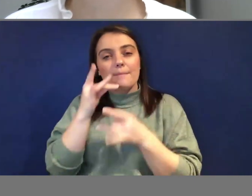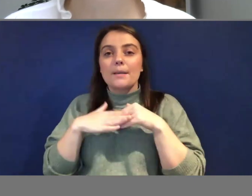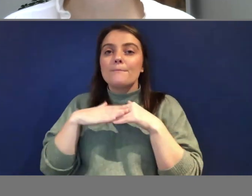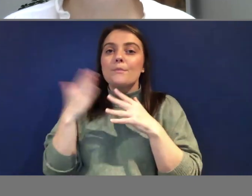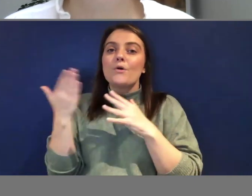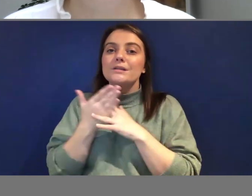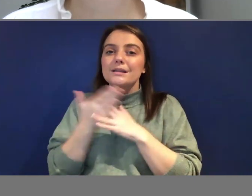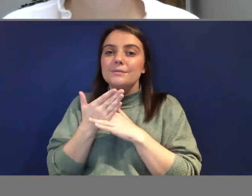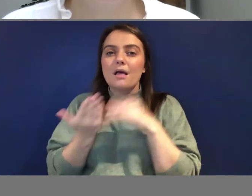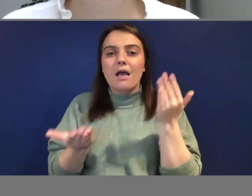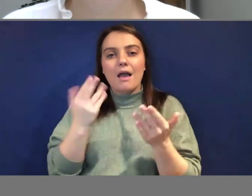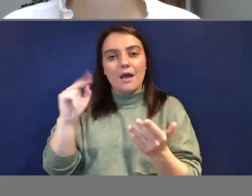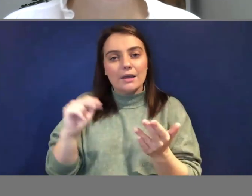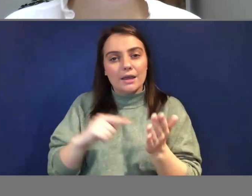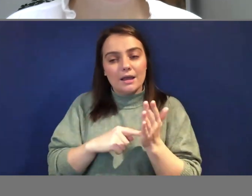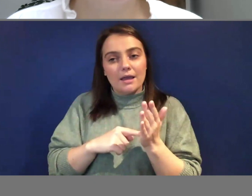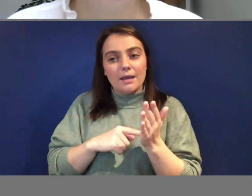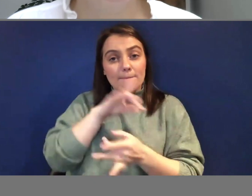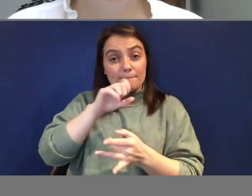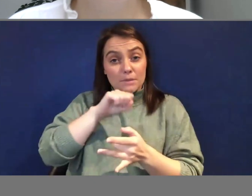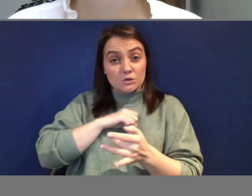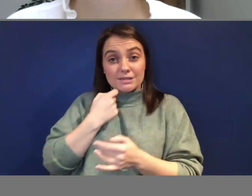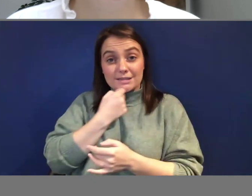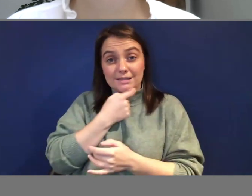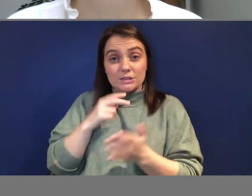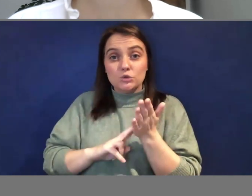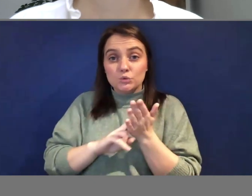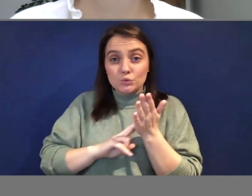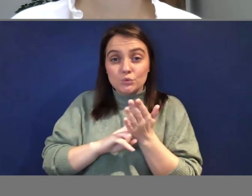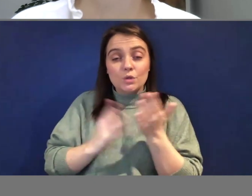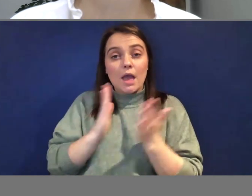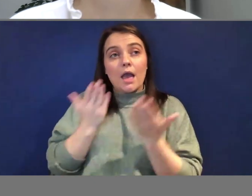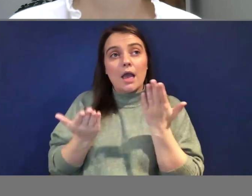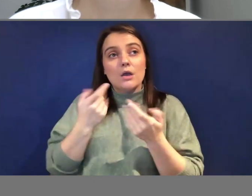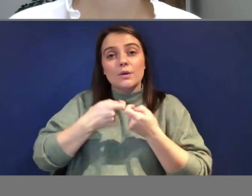how can I make this easier to use how can I extend the use of this to the greatest range